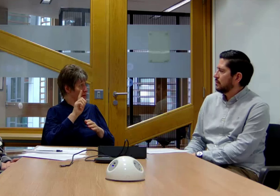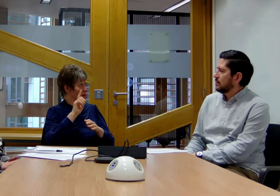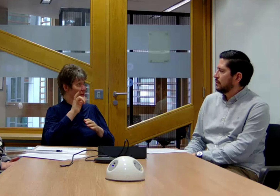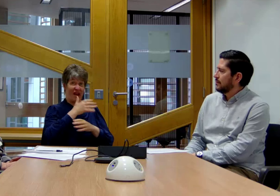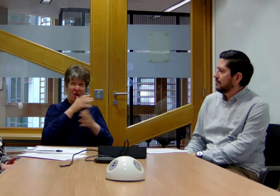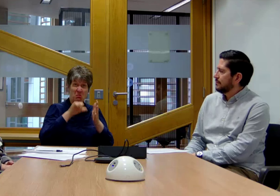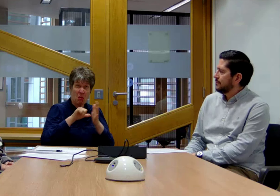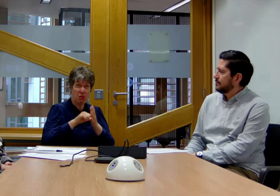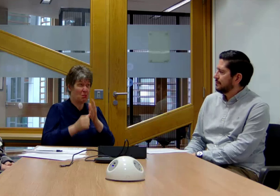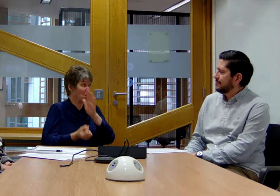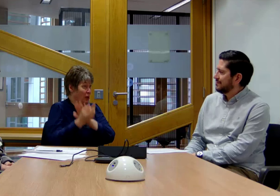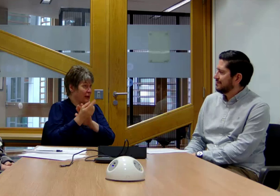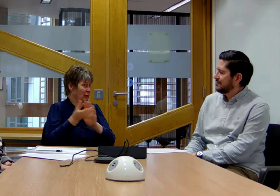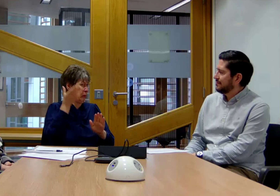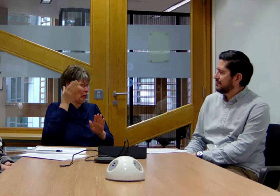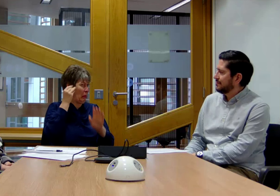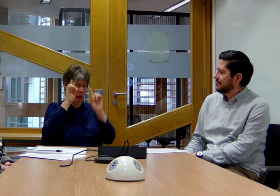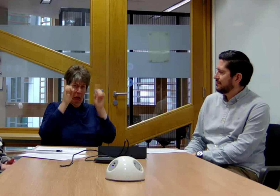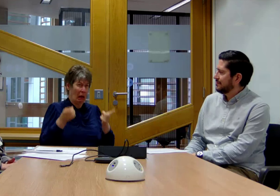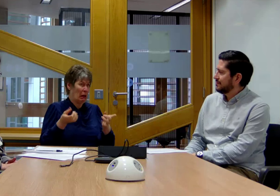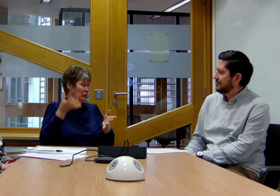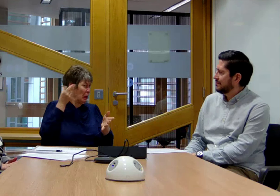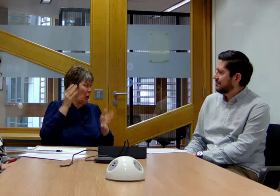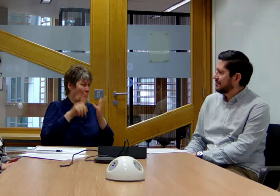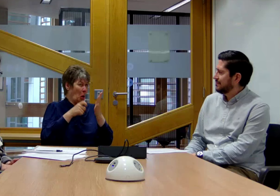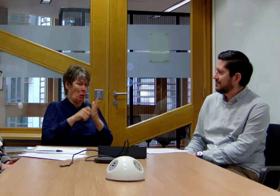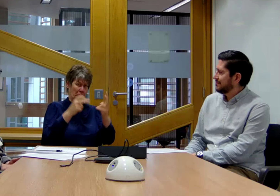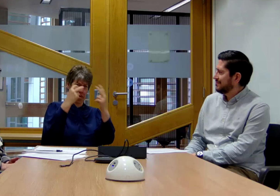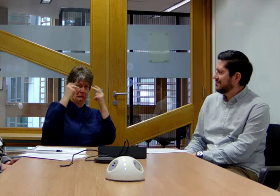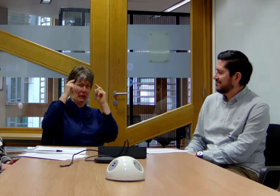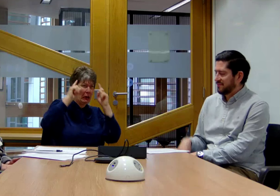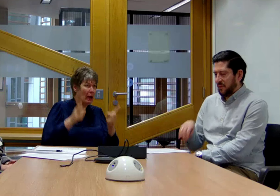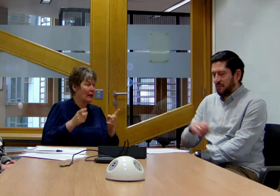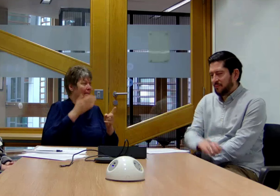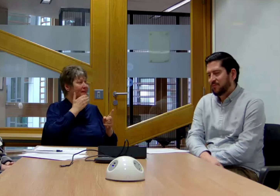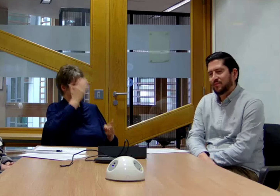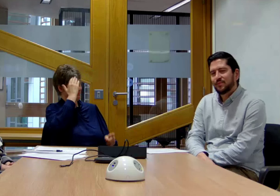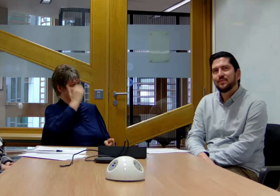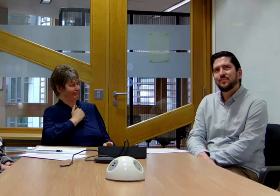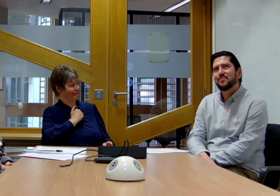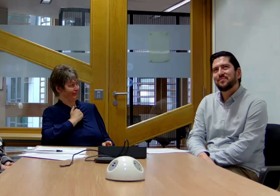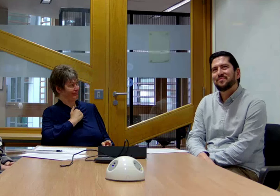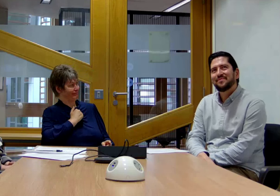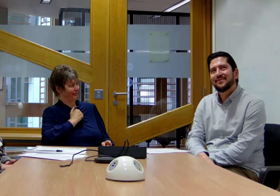session, but at the moment, if you've got any problems with hearing us or anything or seeing us, do let us know.